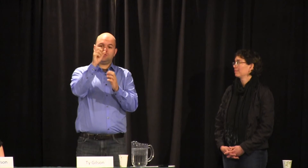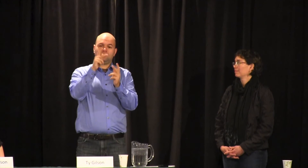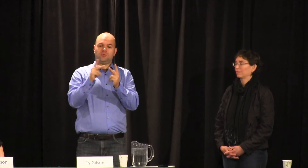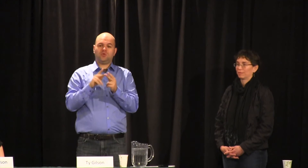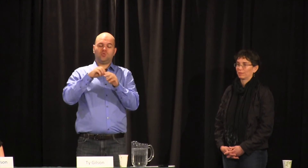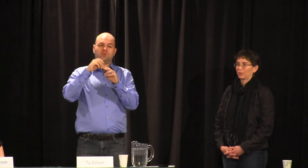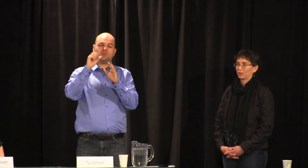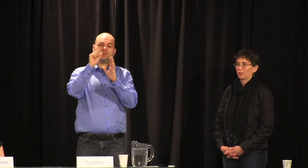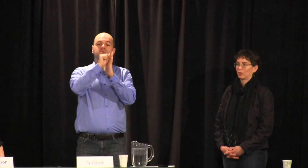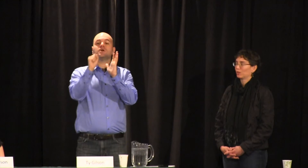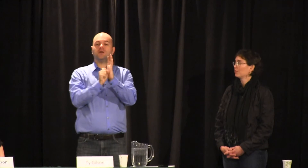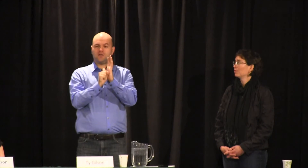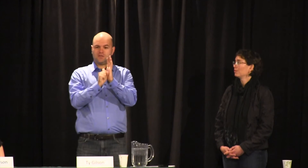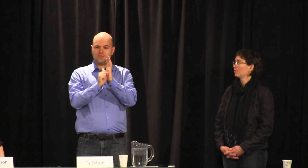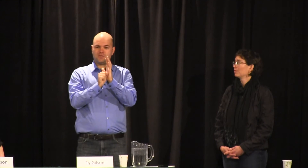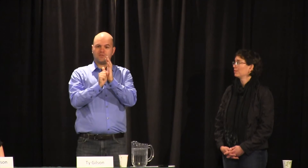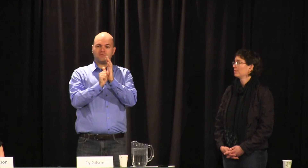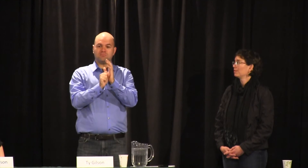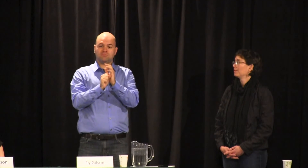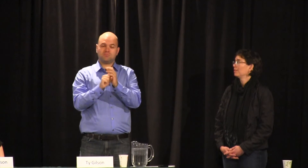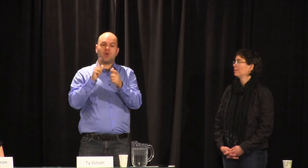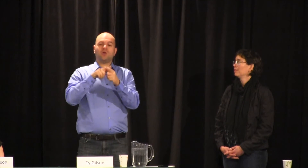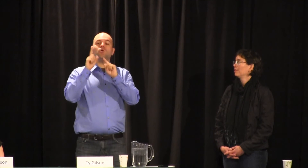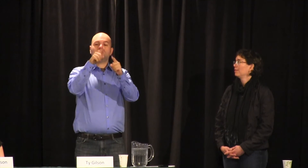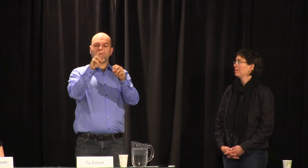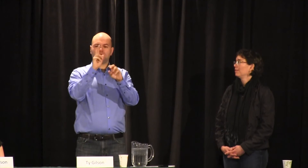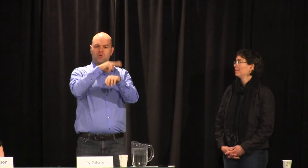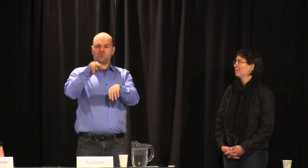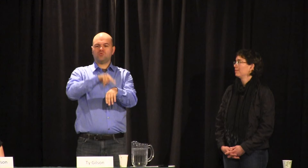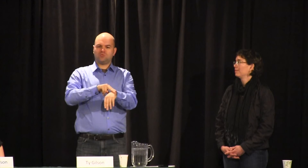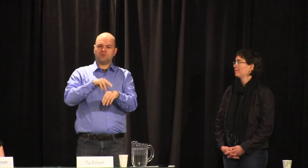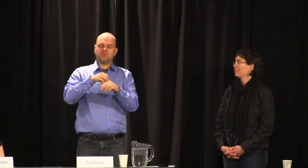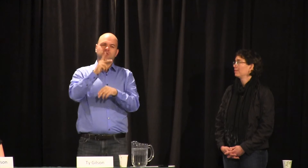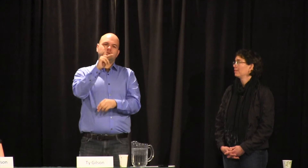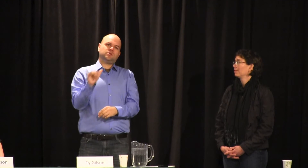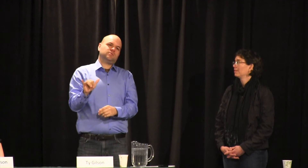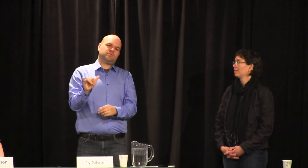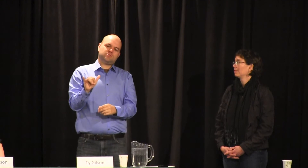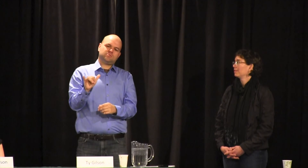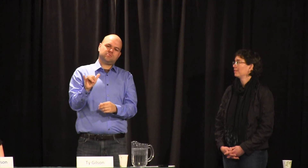and that's when I thought, I actually won first place in the state, so then we of course go onto the national